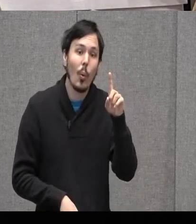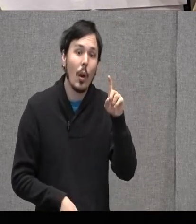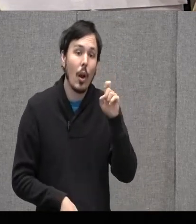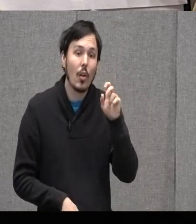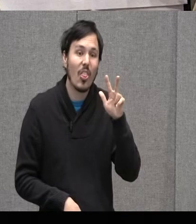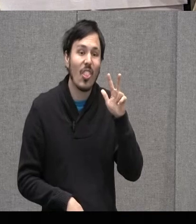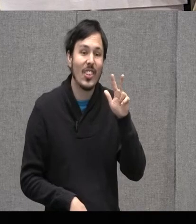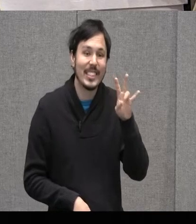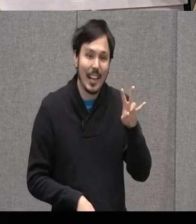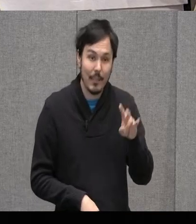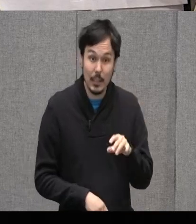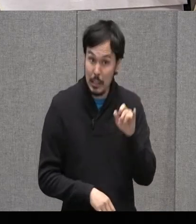If we did have those,